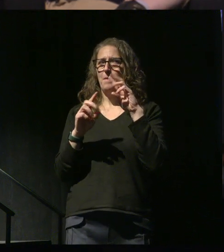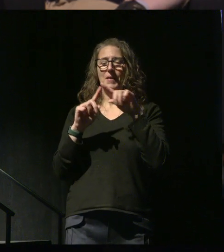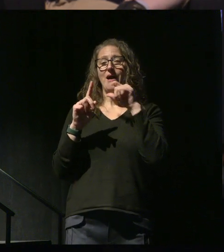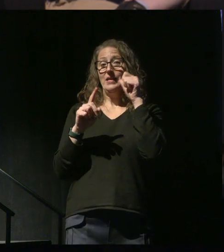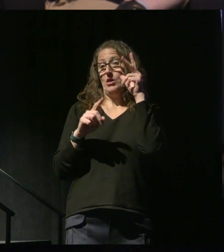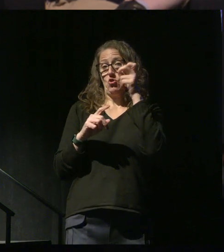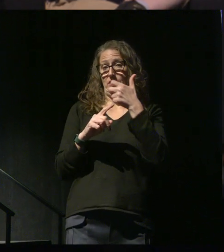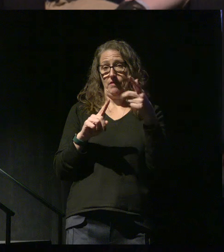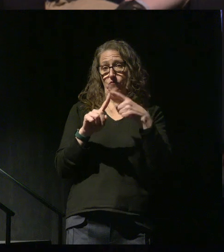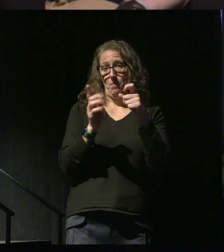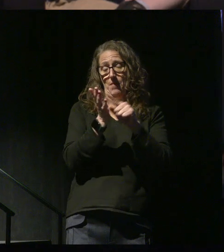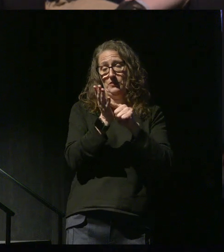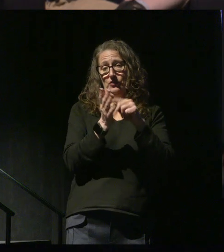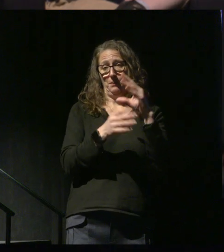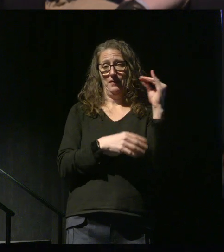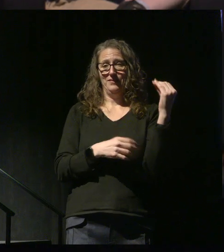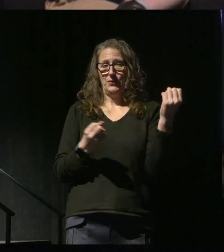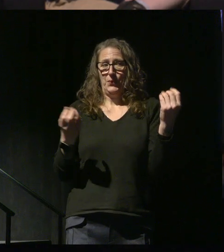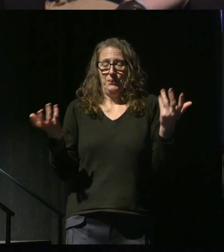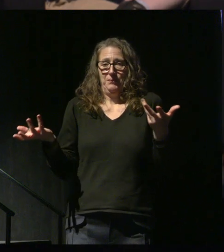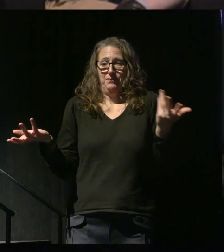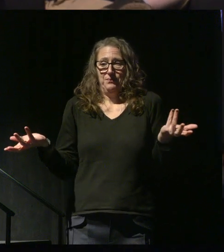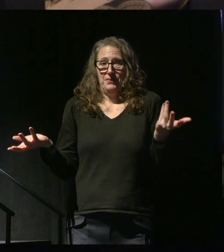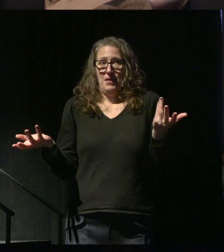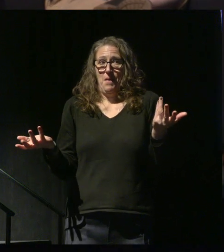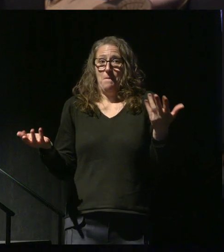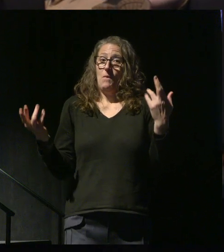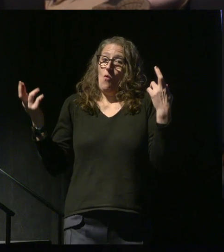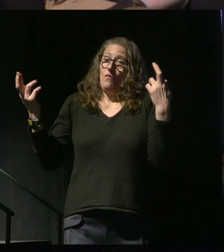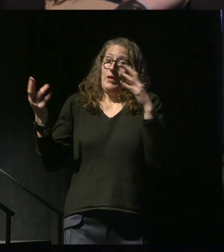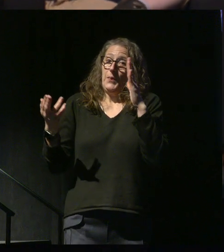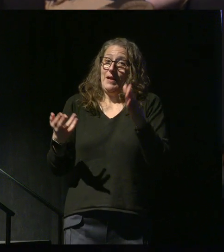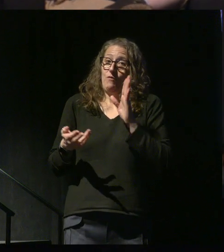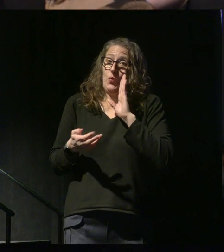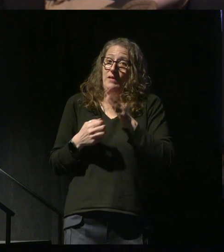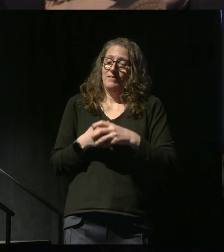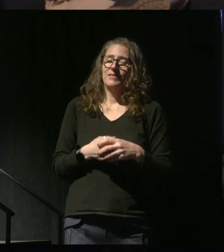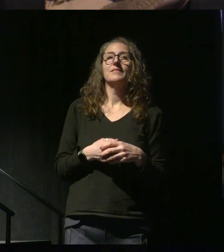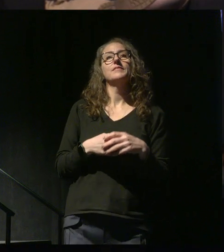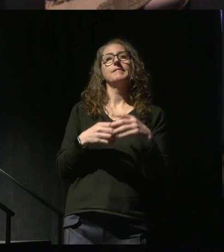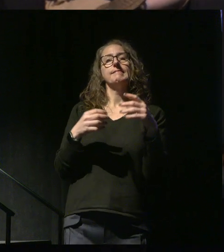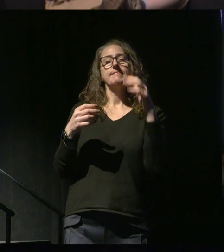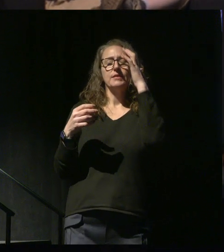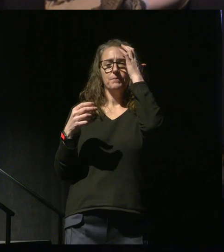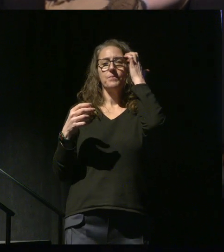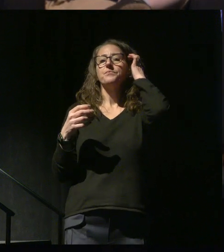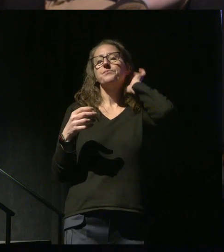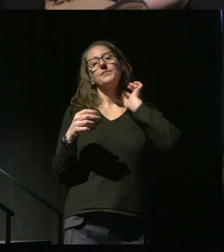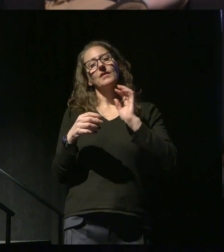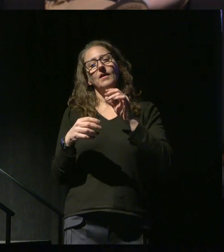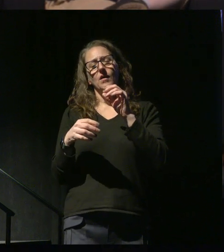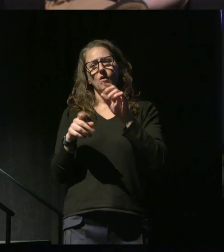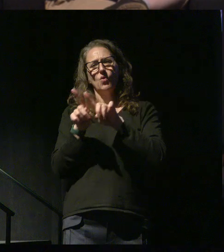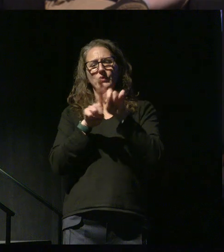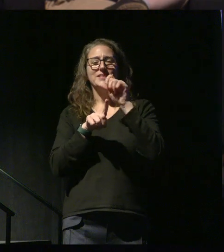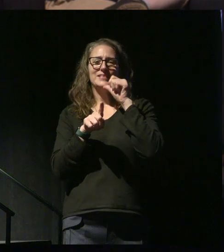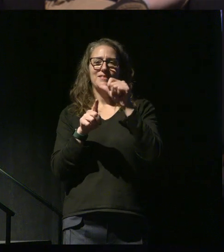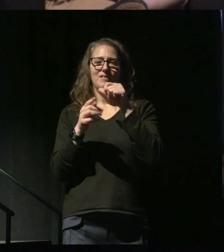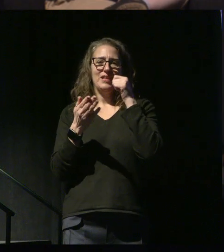and so hopefully we never will. I think also, I mean, it doesn't make a ton of claims that can't be backed up, right?